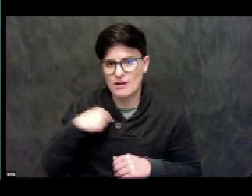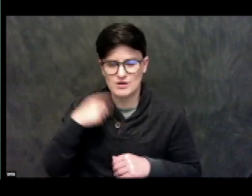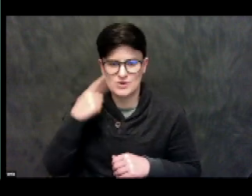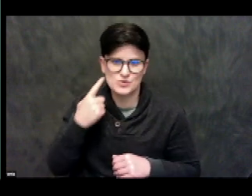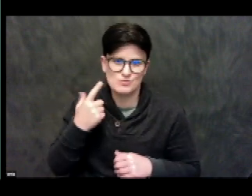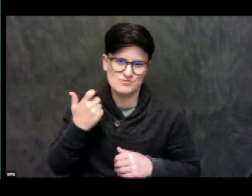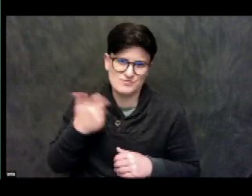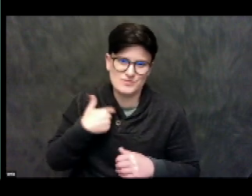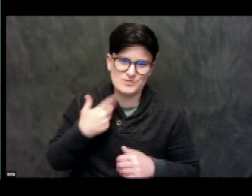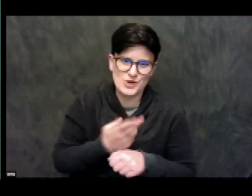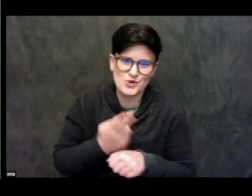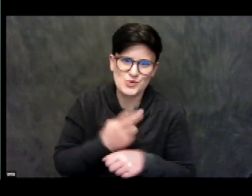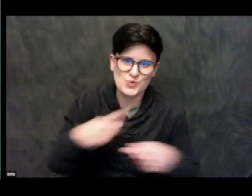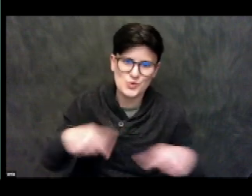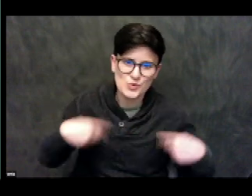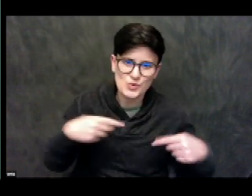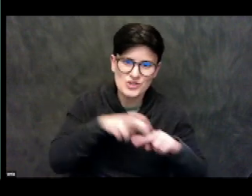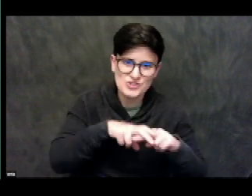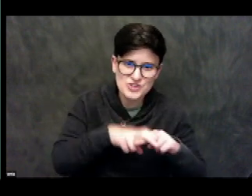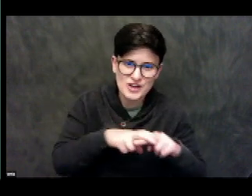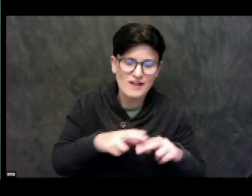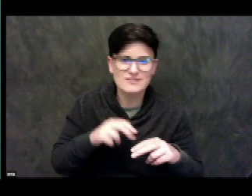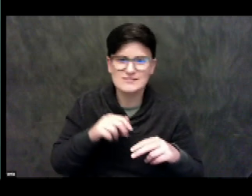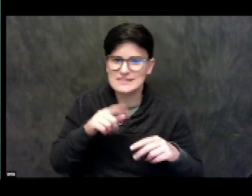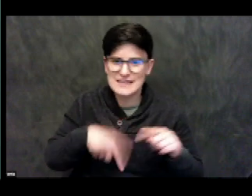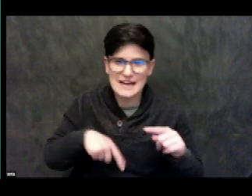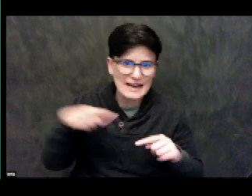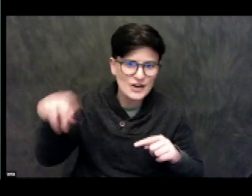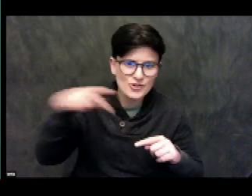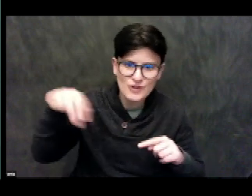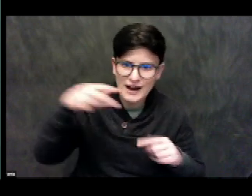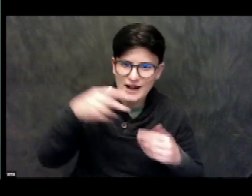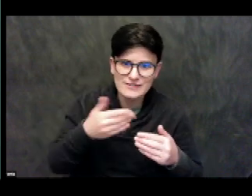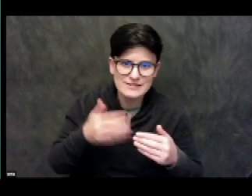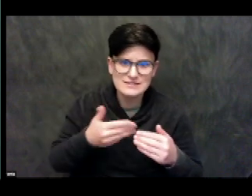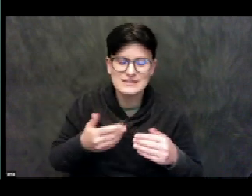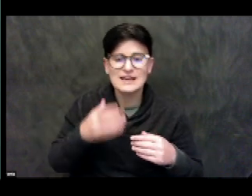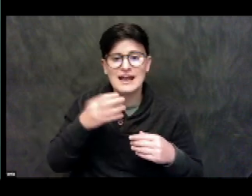ambulatory and then also having had been pregnant.